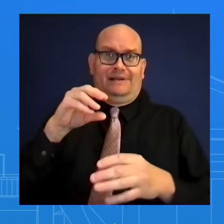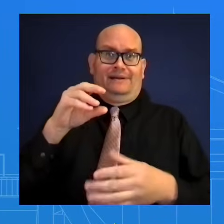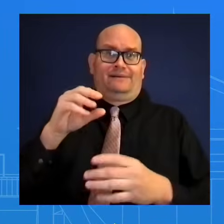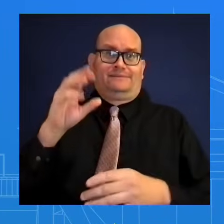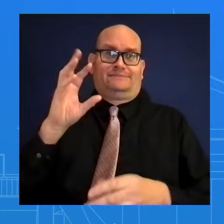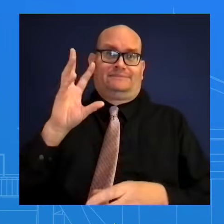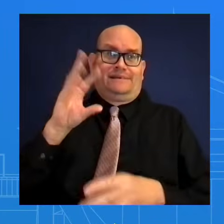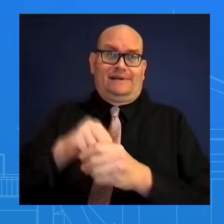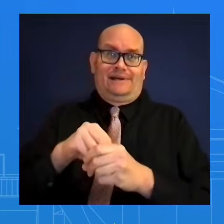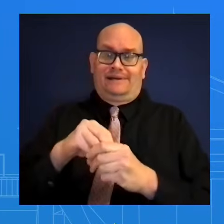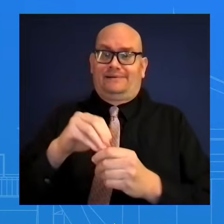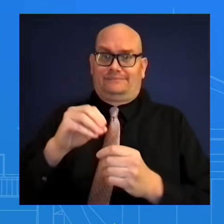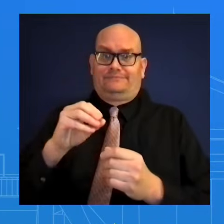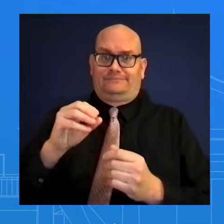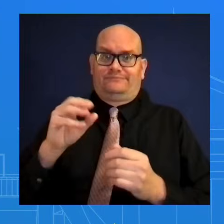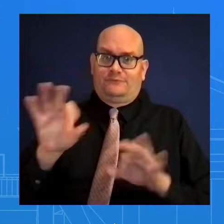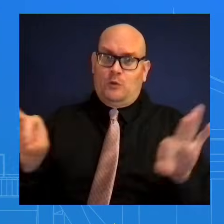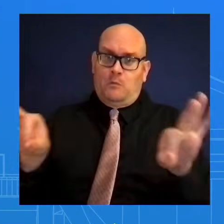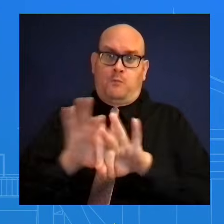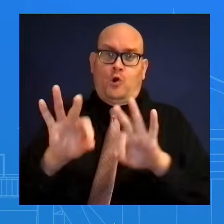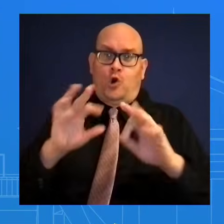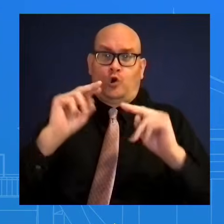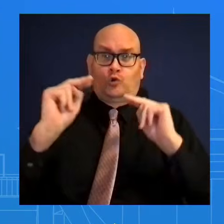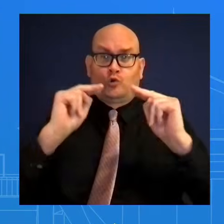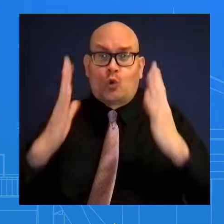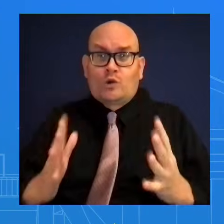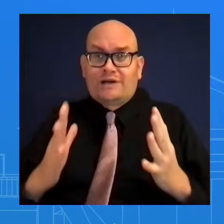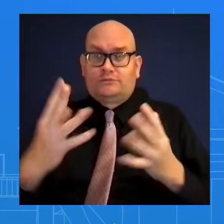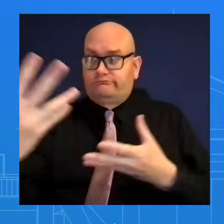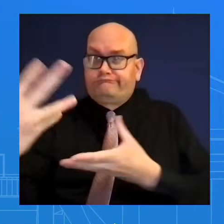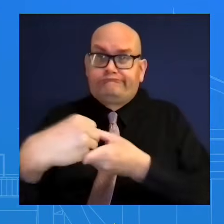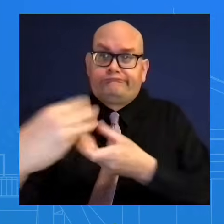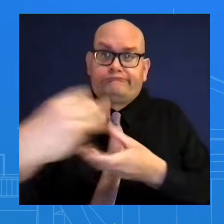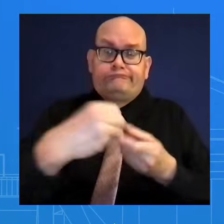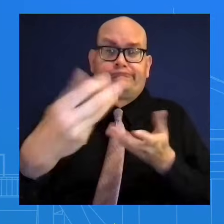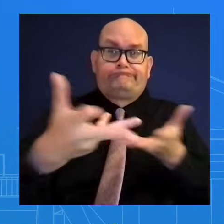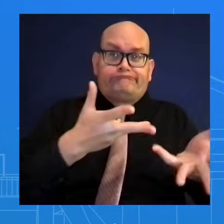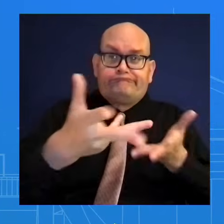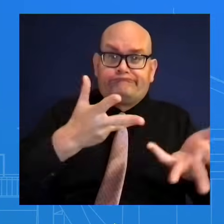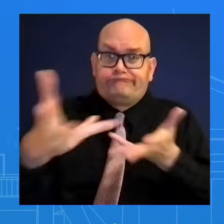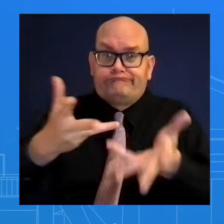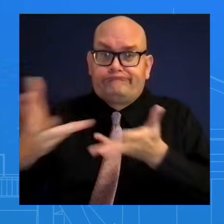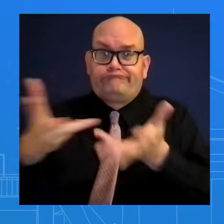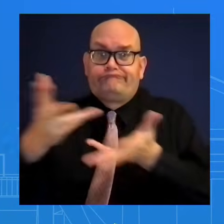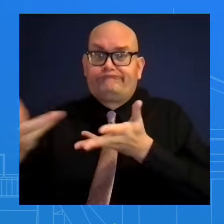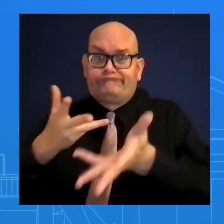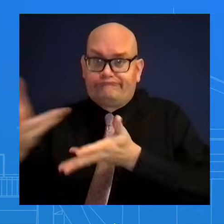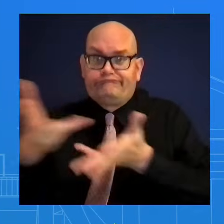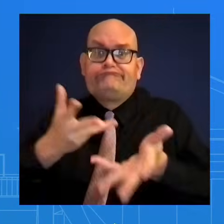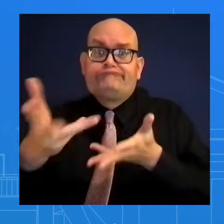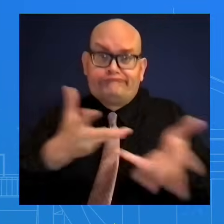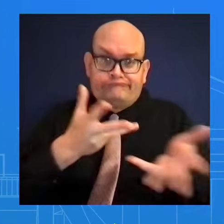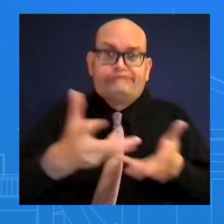who have been closely involved with this process these past several weeks. Six of those briefings were on energy policy